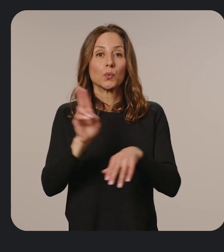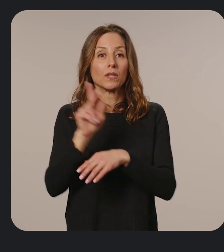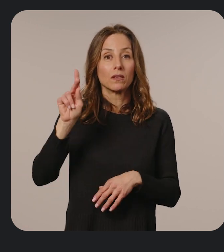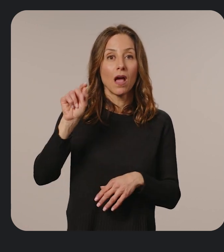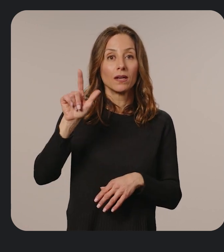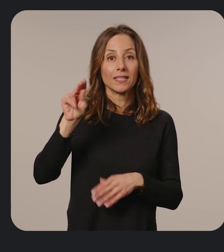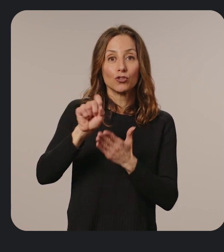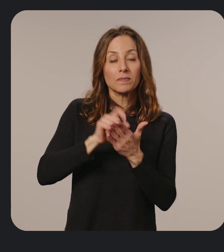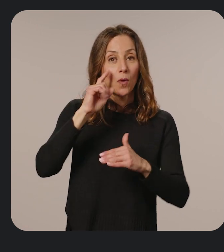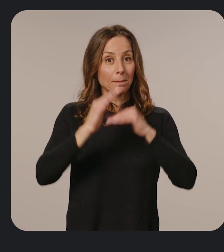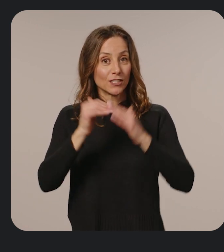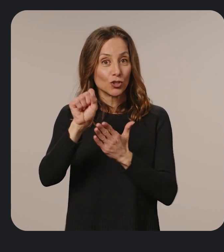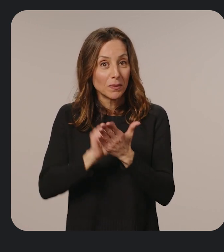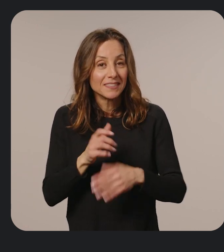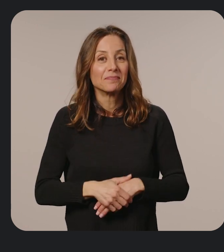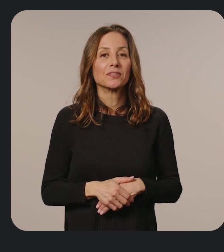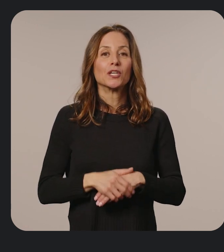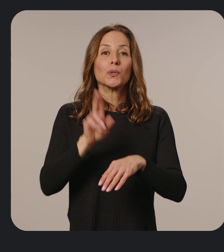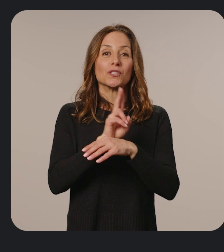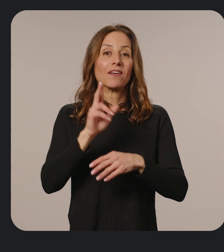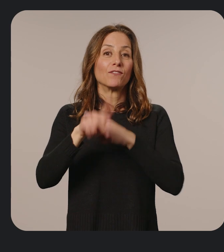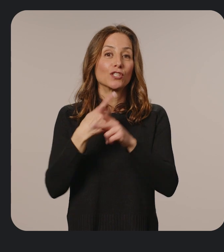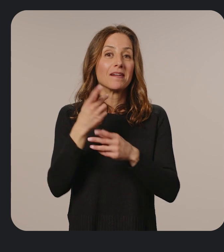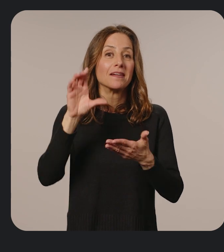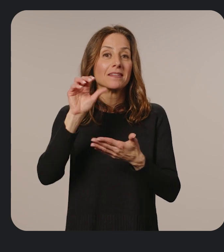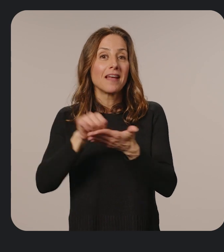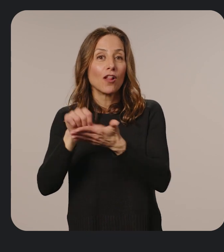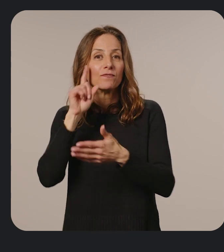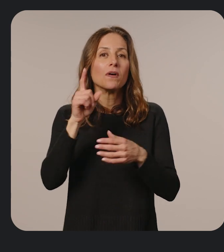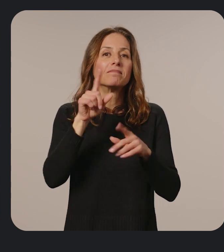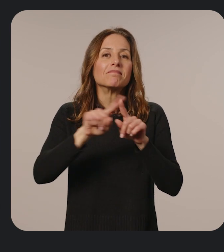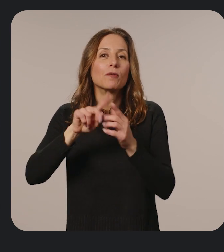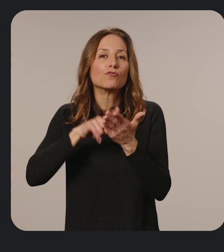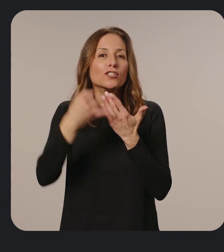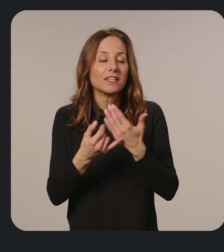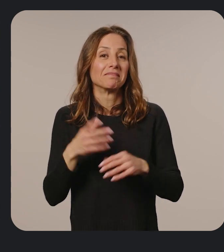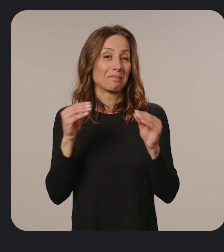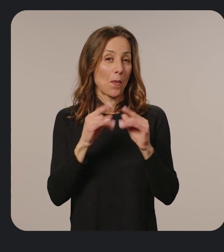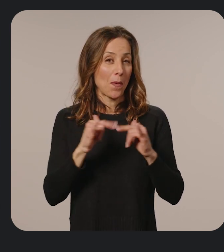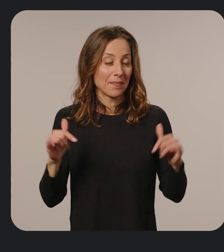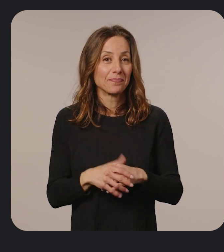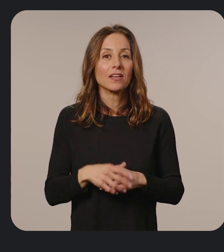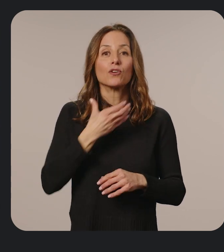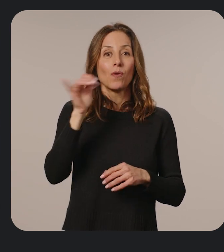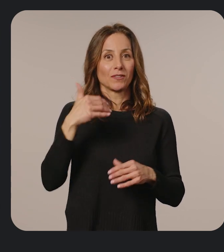for build scripts, using version catalogs by default for new projects, and more. Giraffe also has a new refreshed UI